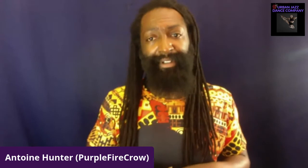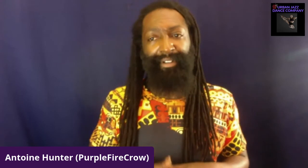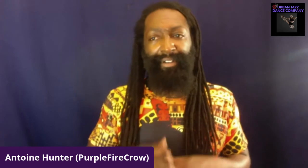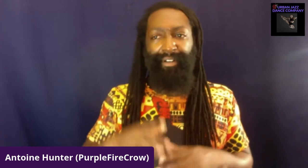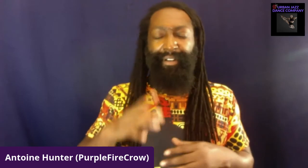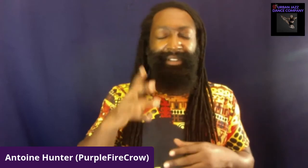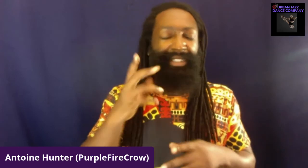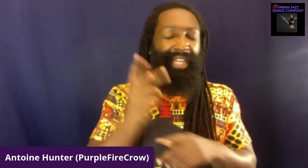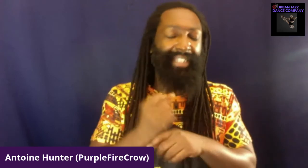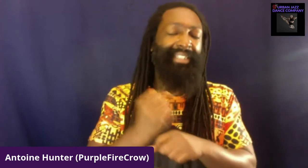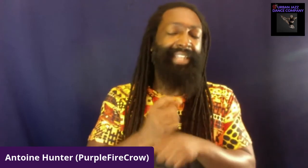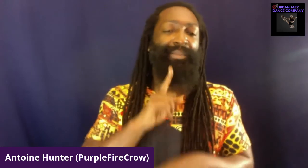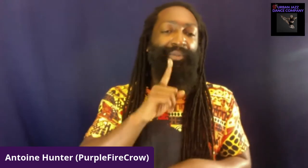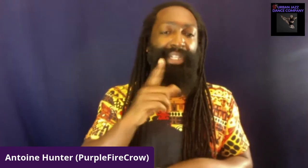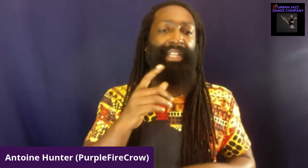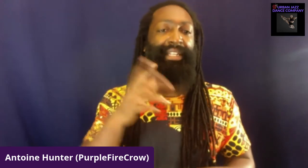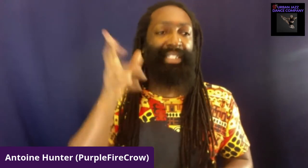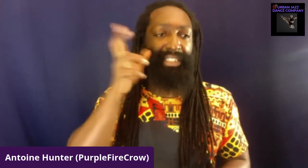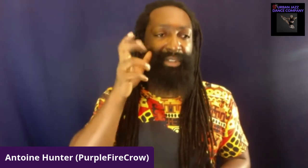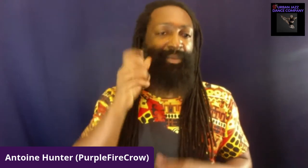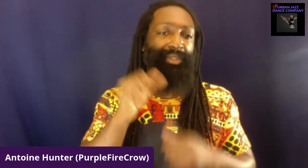just because you are hearing doesn't mean you are listening right?